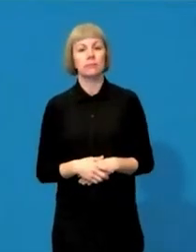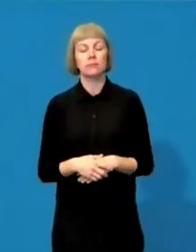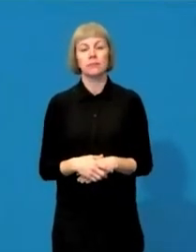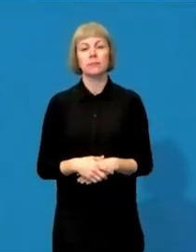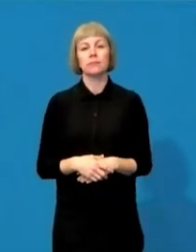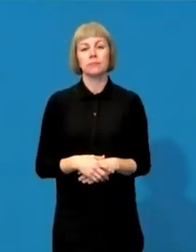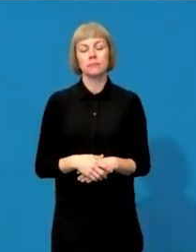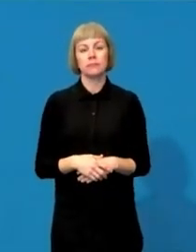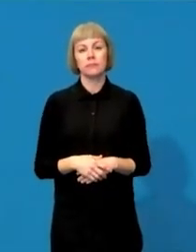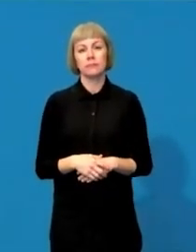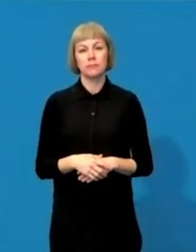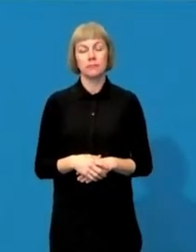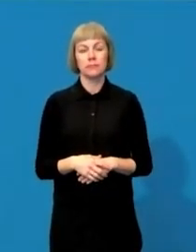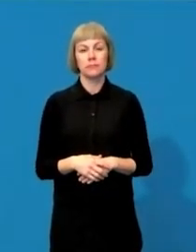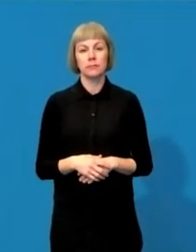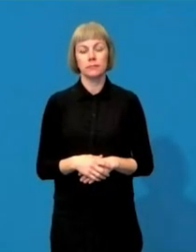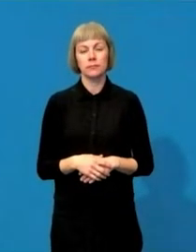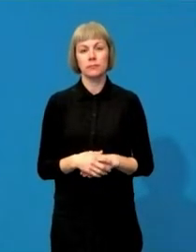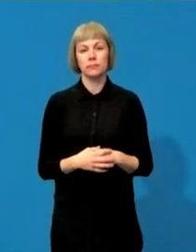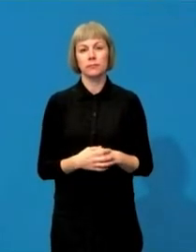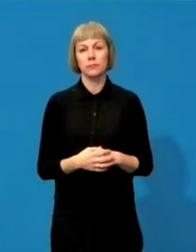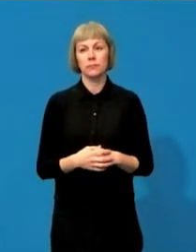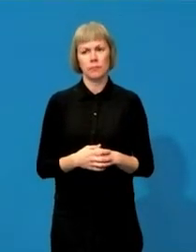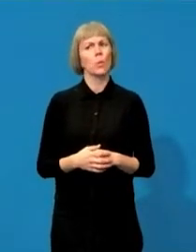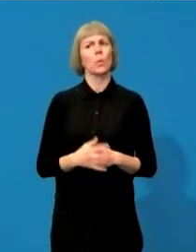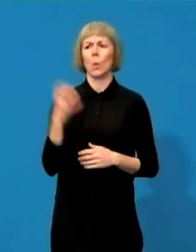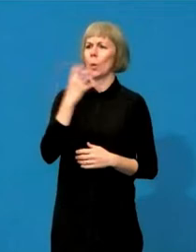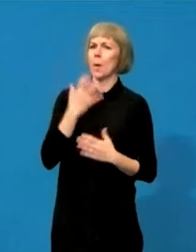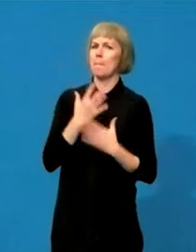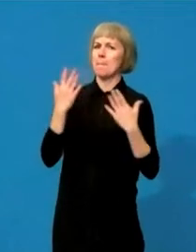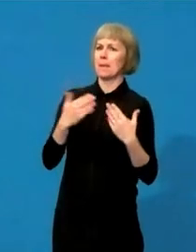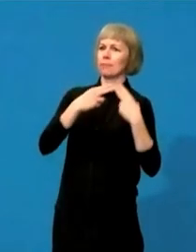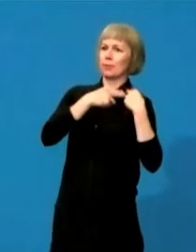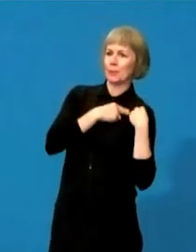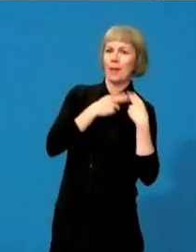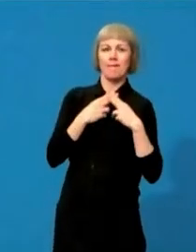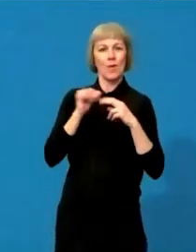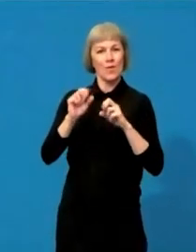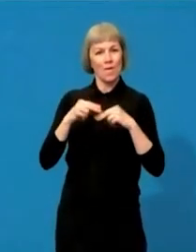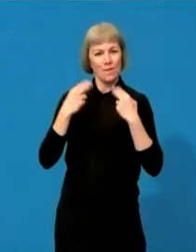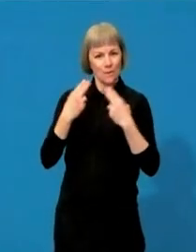And you've got big responsibility for your family as well, and part of culture,